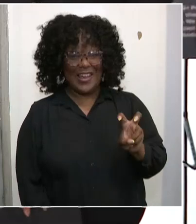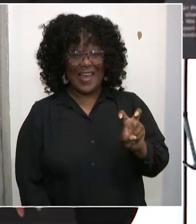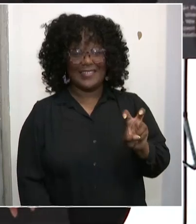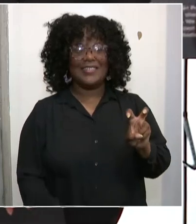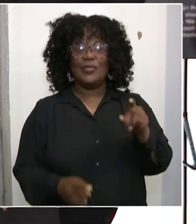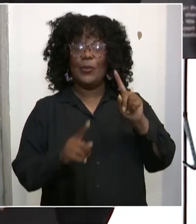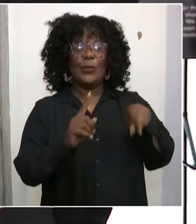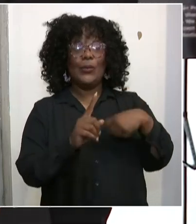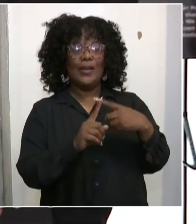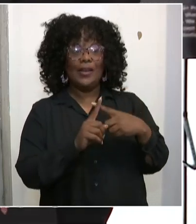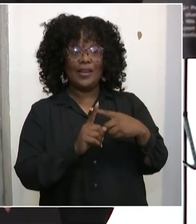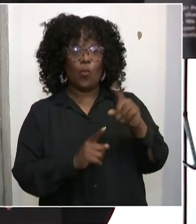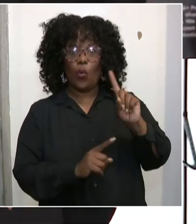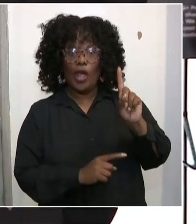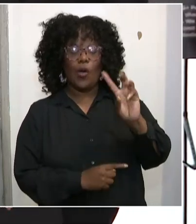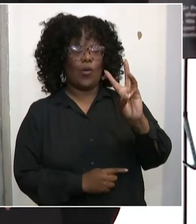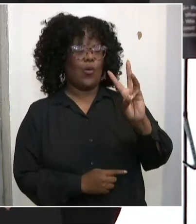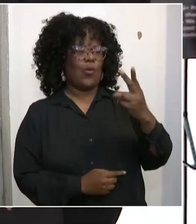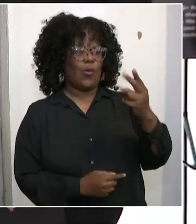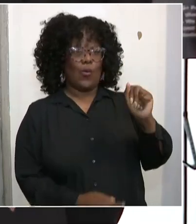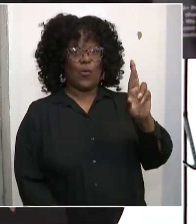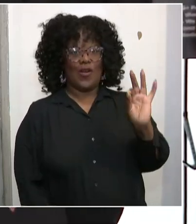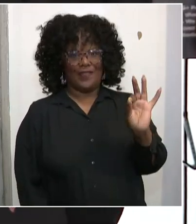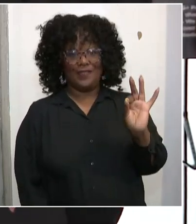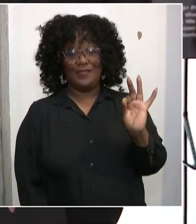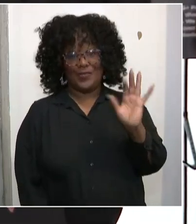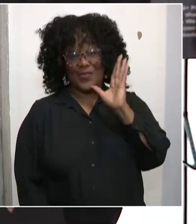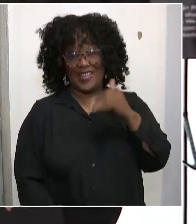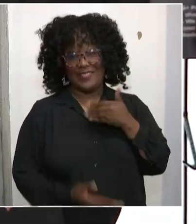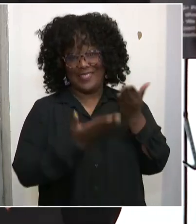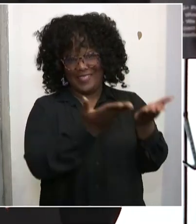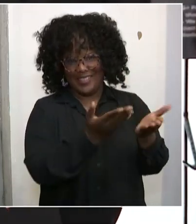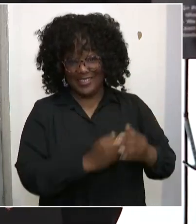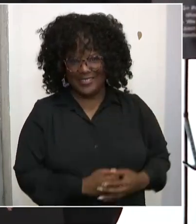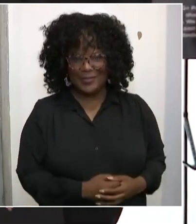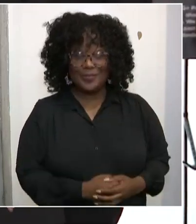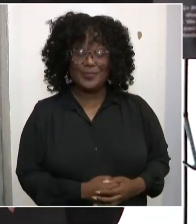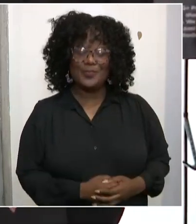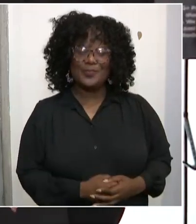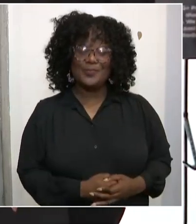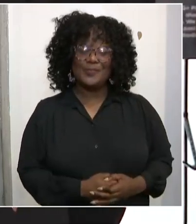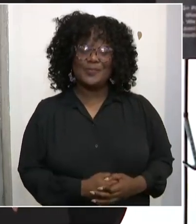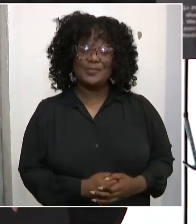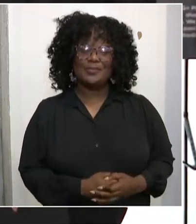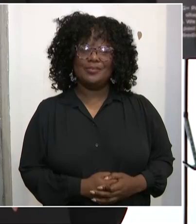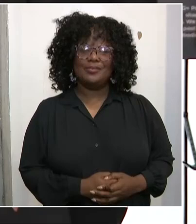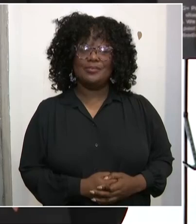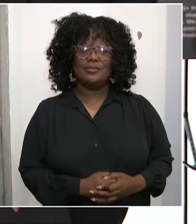And then we have more. We have nearly 200 films coming right here to downtown over the